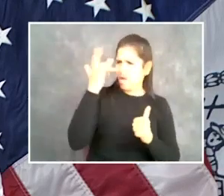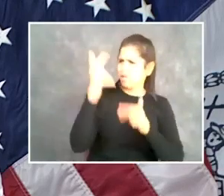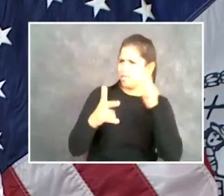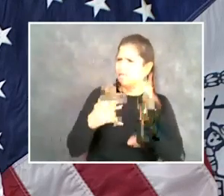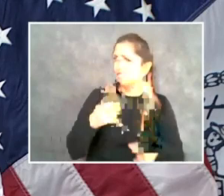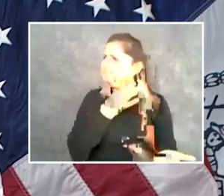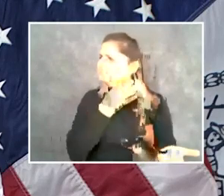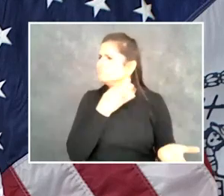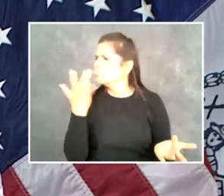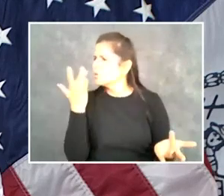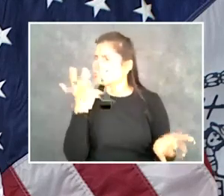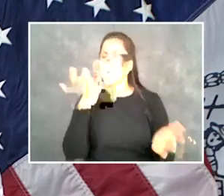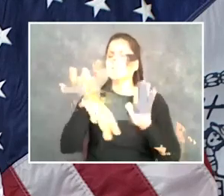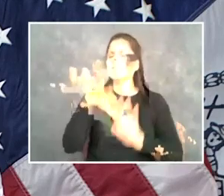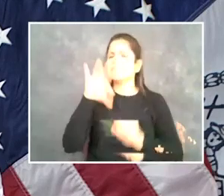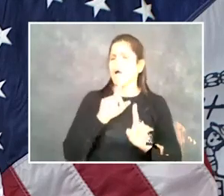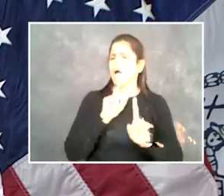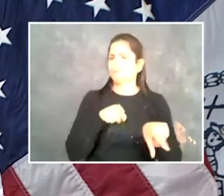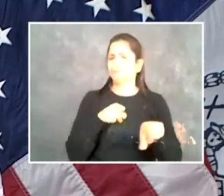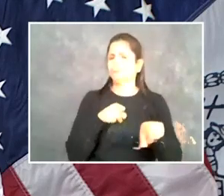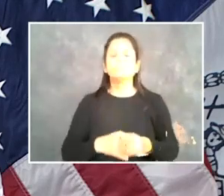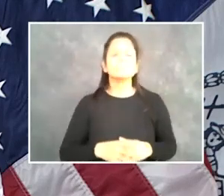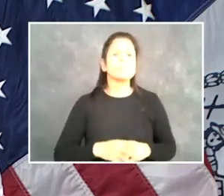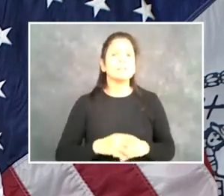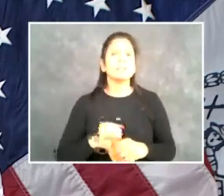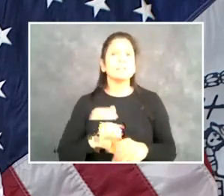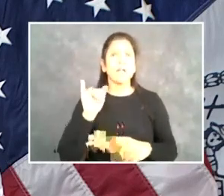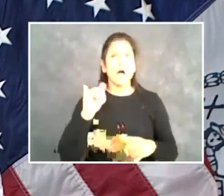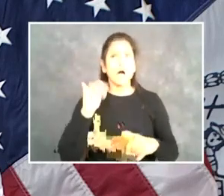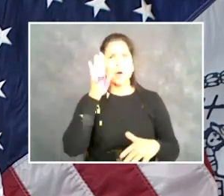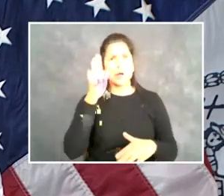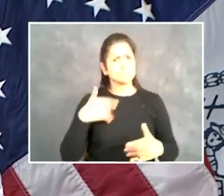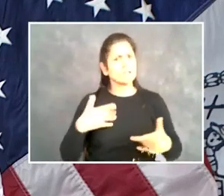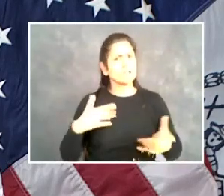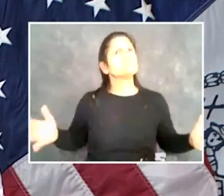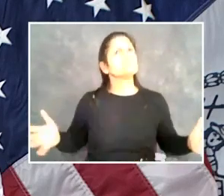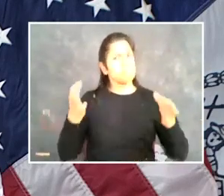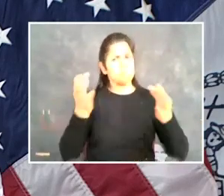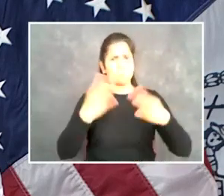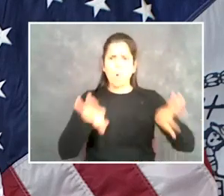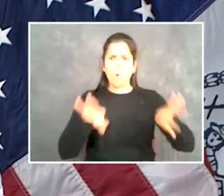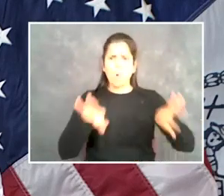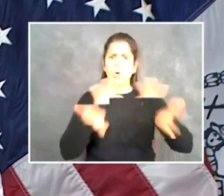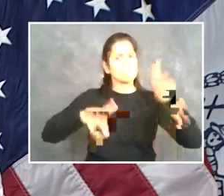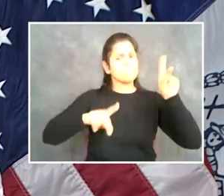RECREATION. PEOPLE NEED ACCESS TO COMMUNITY GARDENS, AGAIN, FOLLOWING THOSE